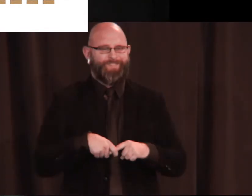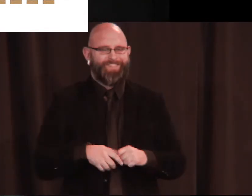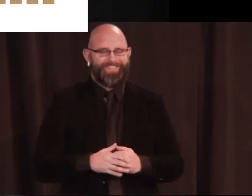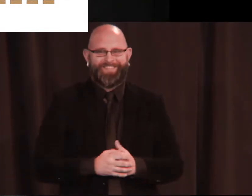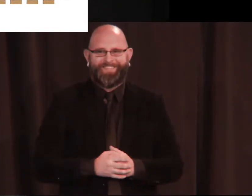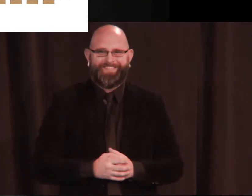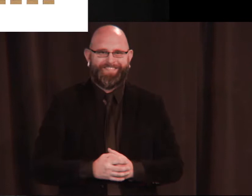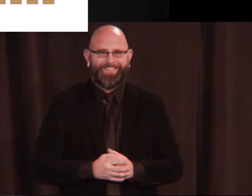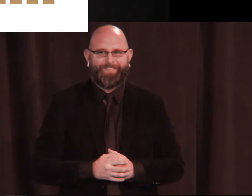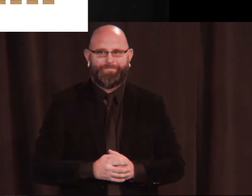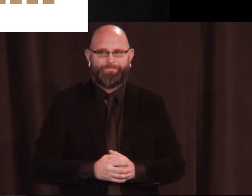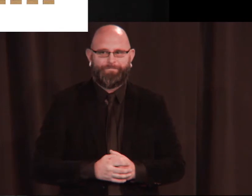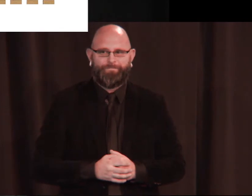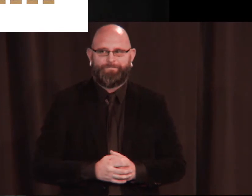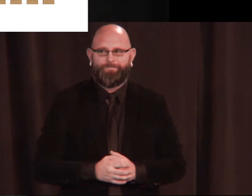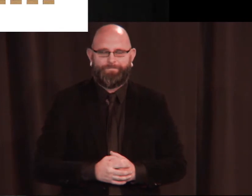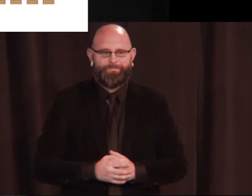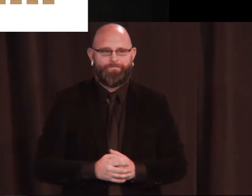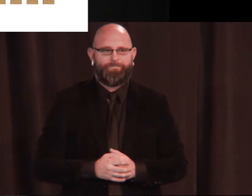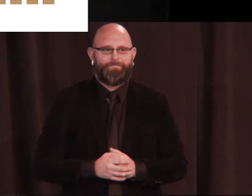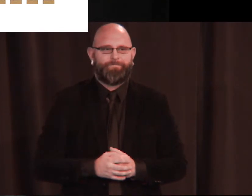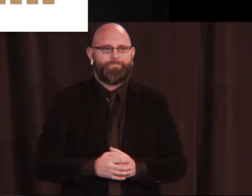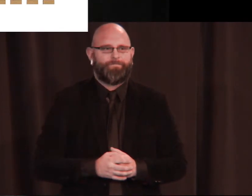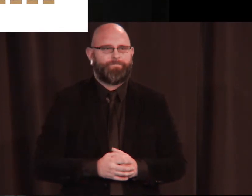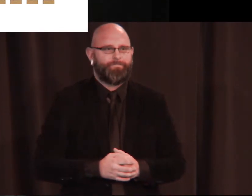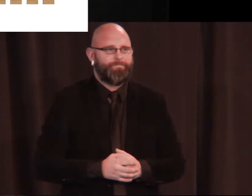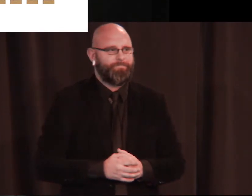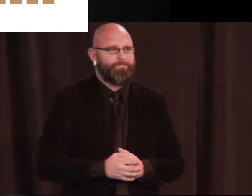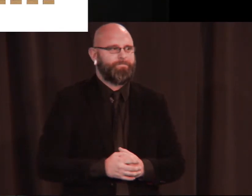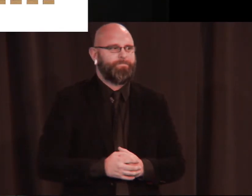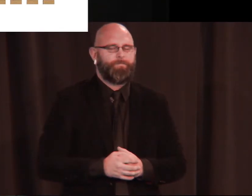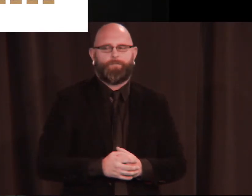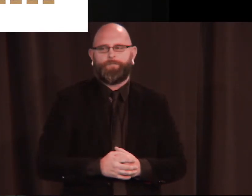[pause for activity] Okay.